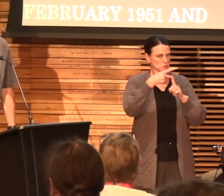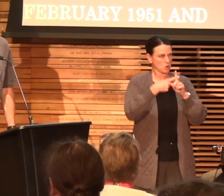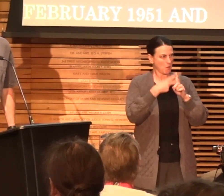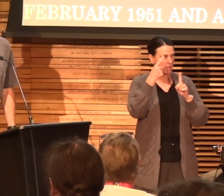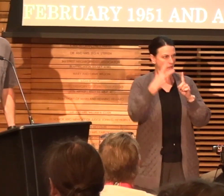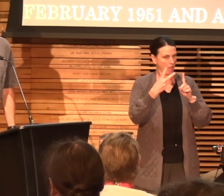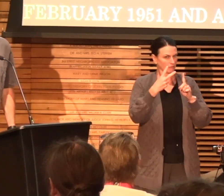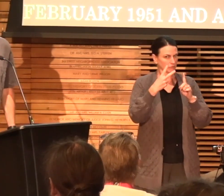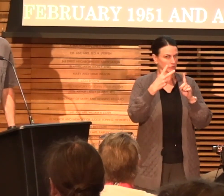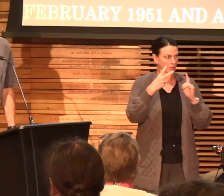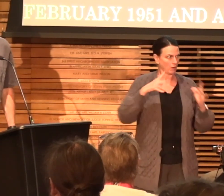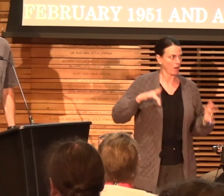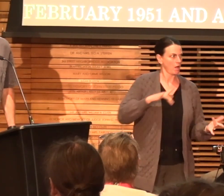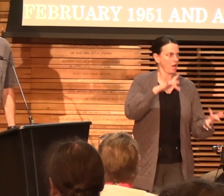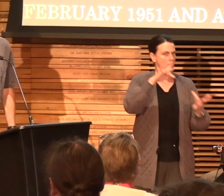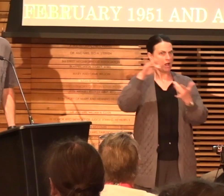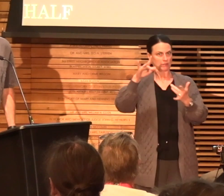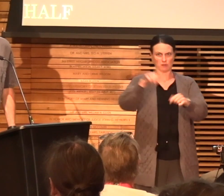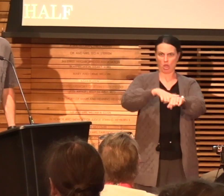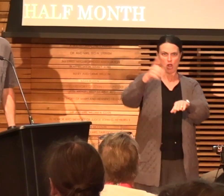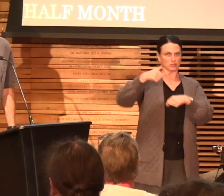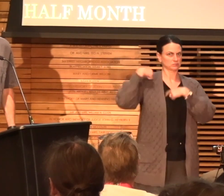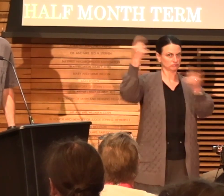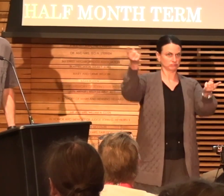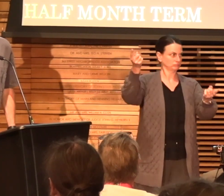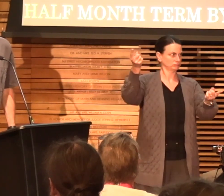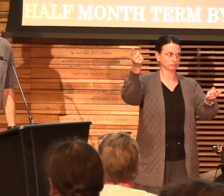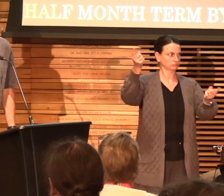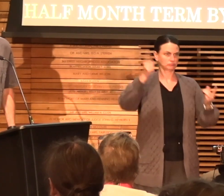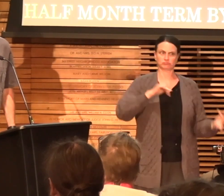by far the longest that she's ever gone on tour anywhere.